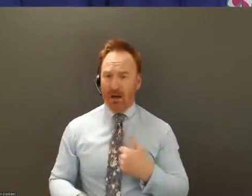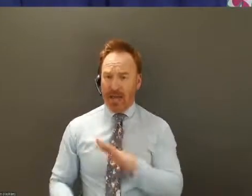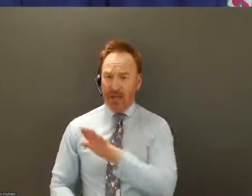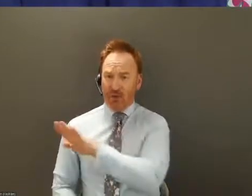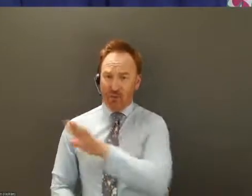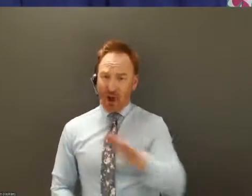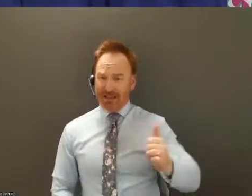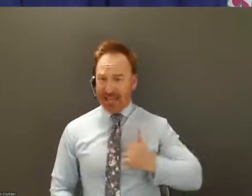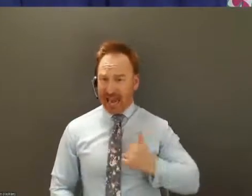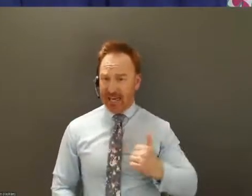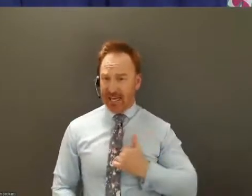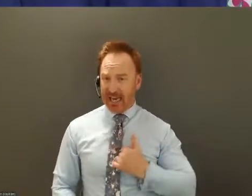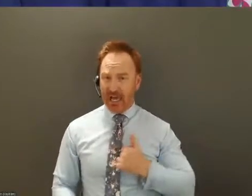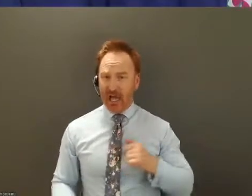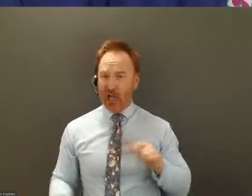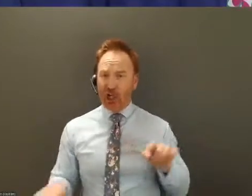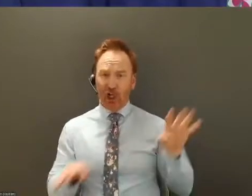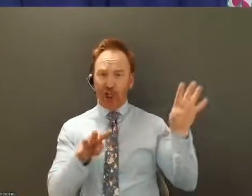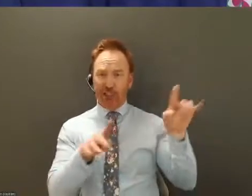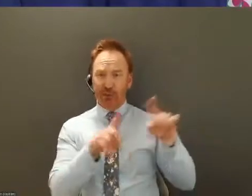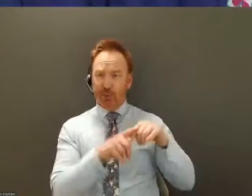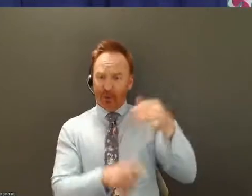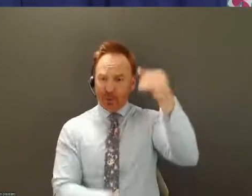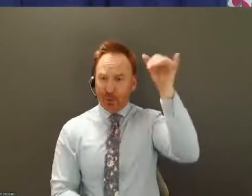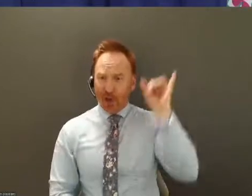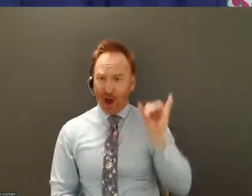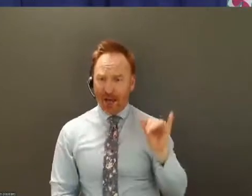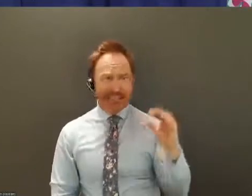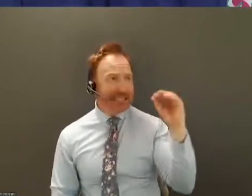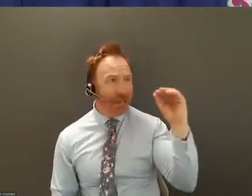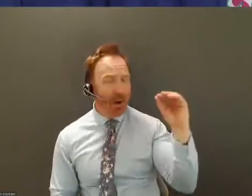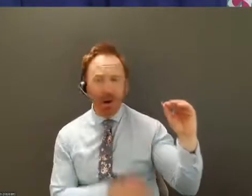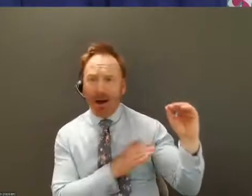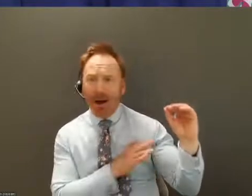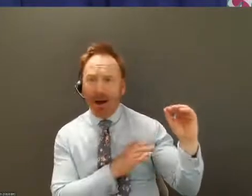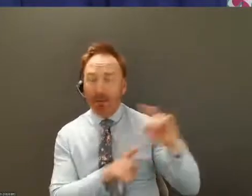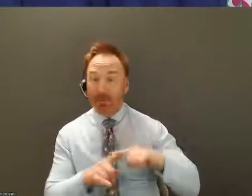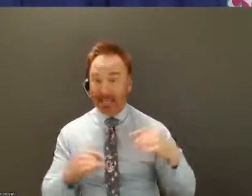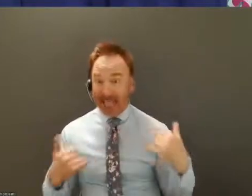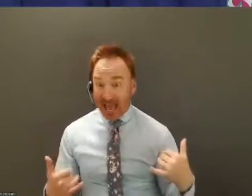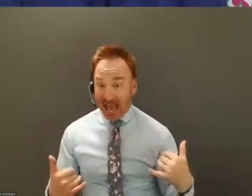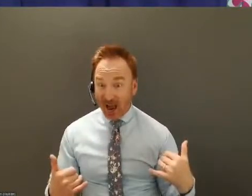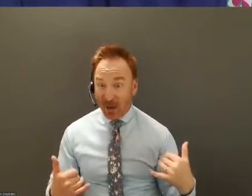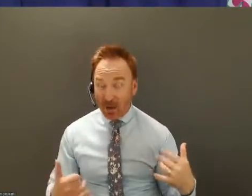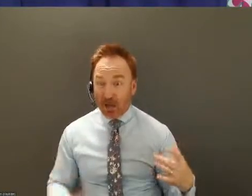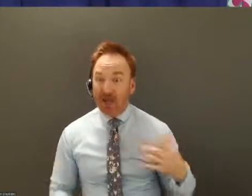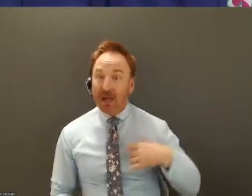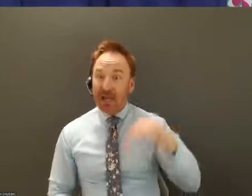our choices do and how this changes. I recognize there are some